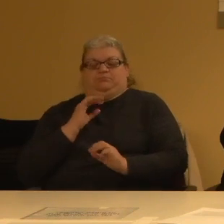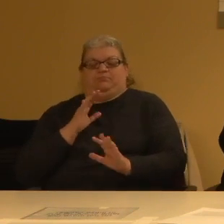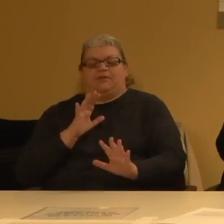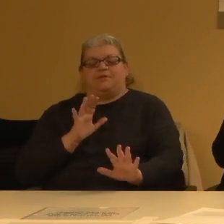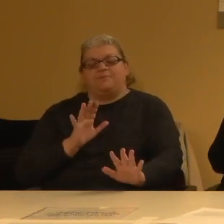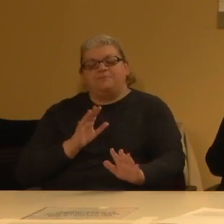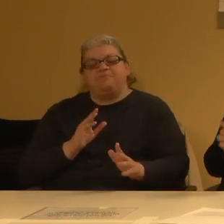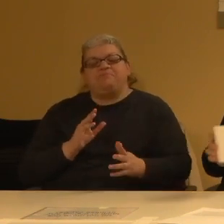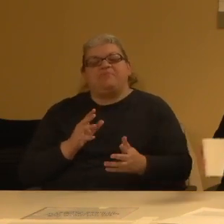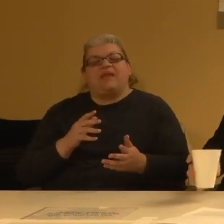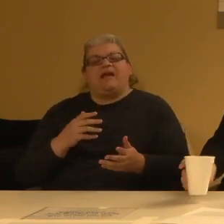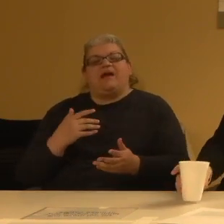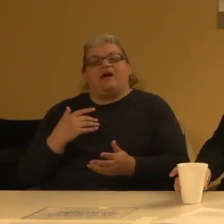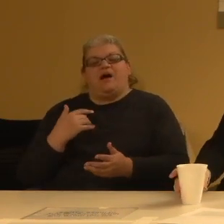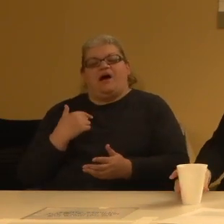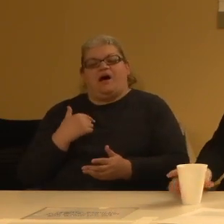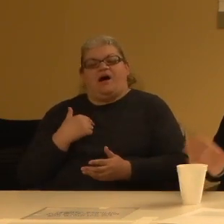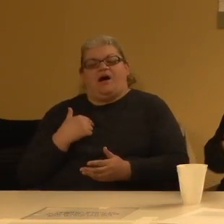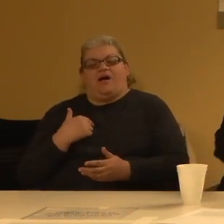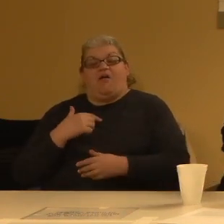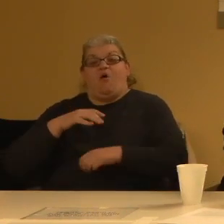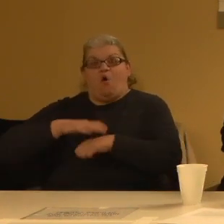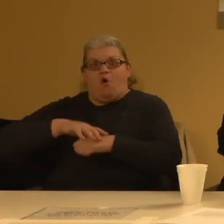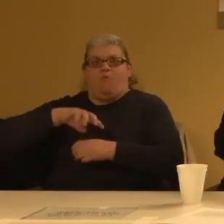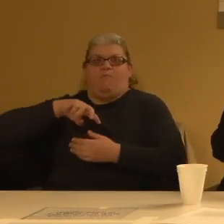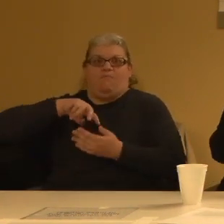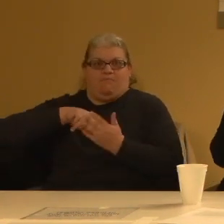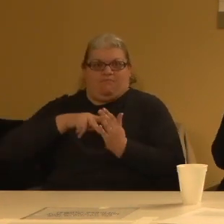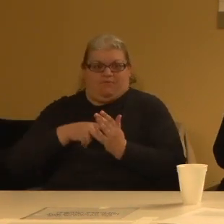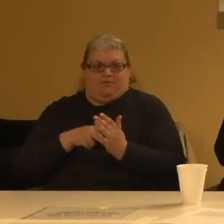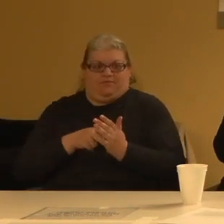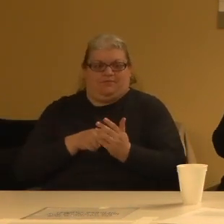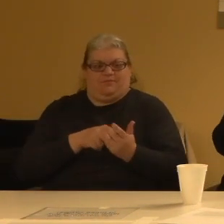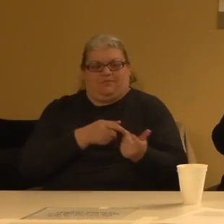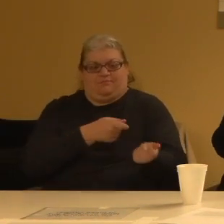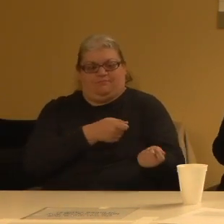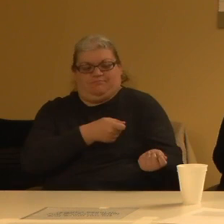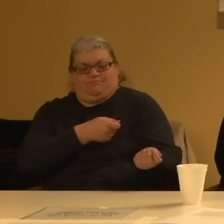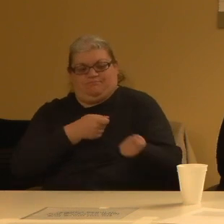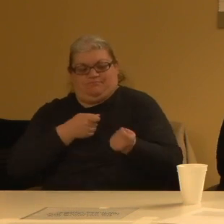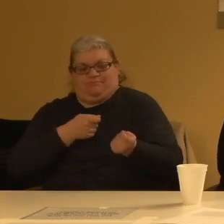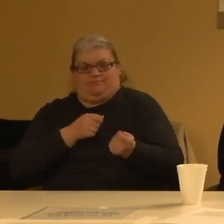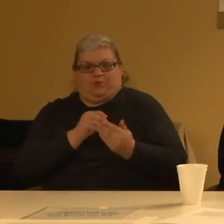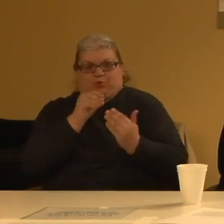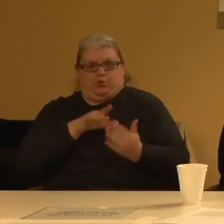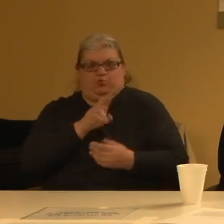I will purposefully bring student dramaturges into professional settings with me,